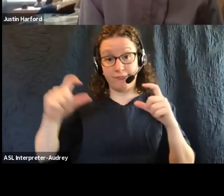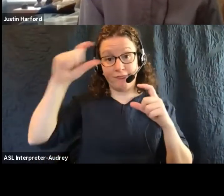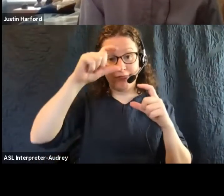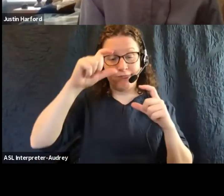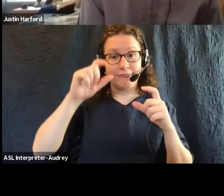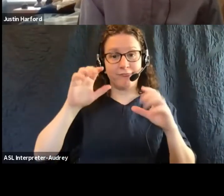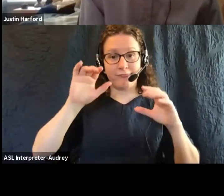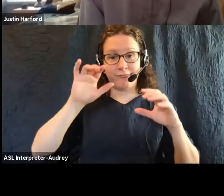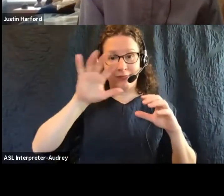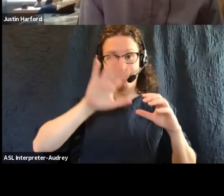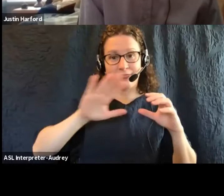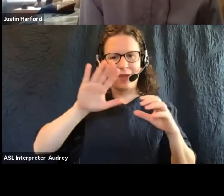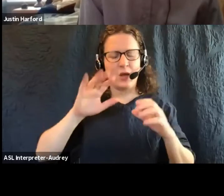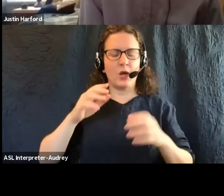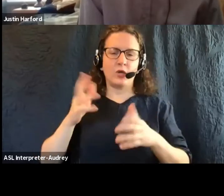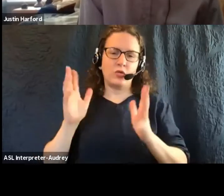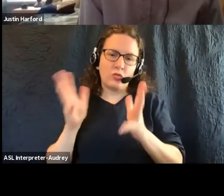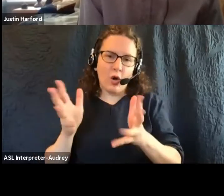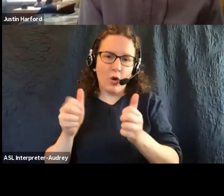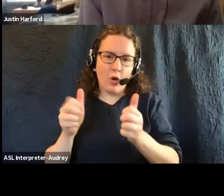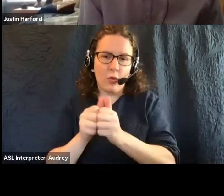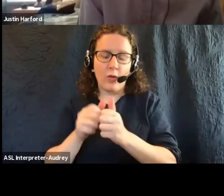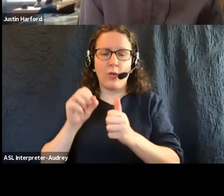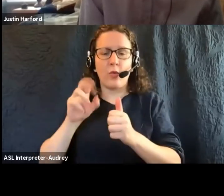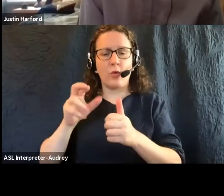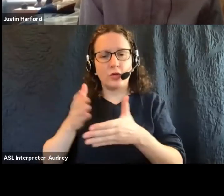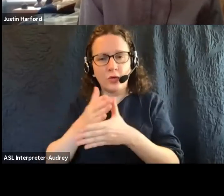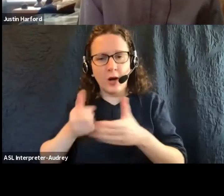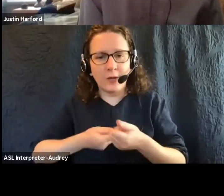by talking with people who have either lived there or who have traveled there.